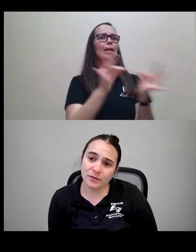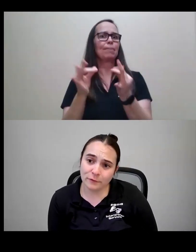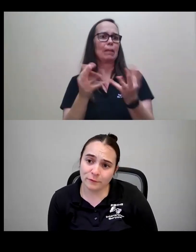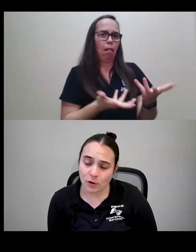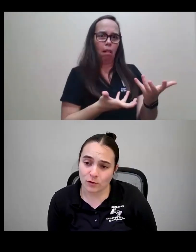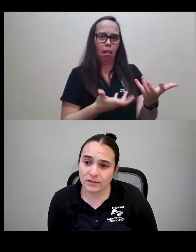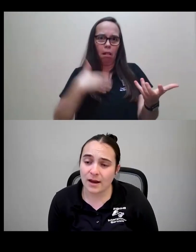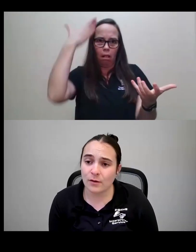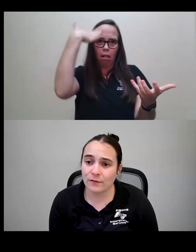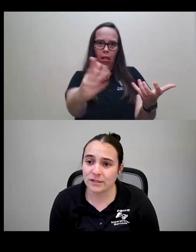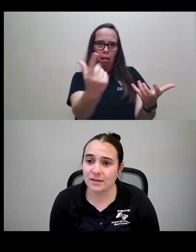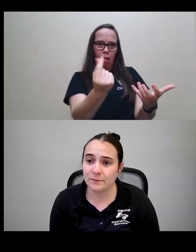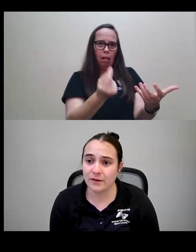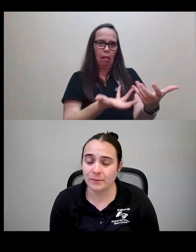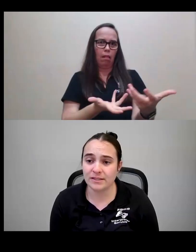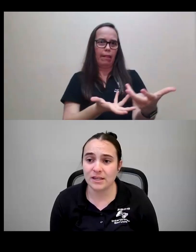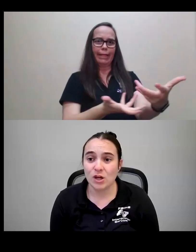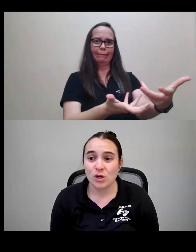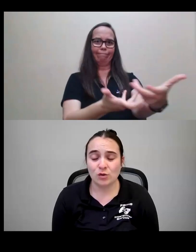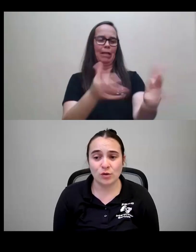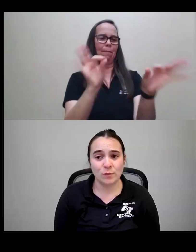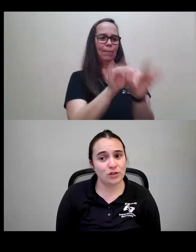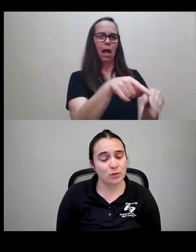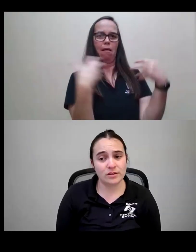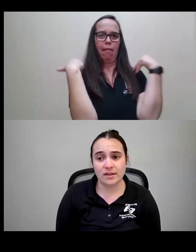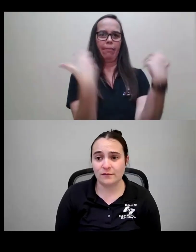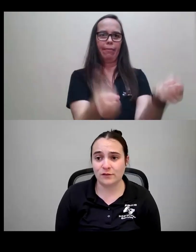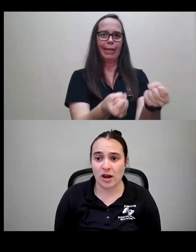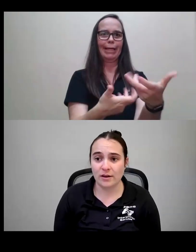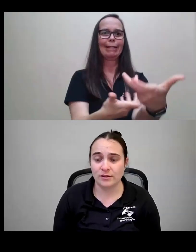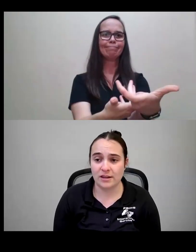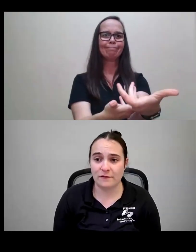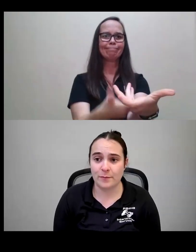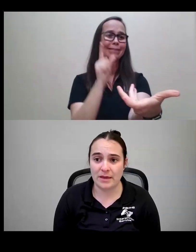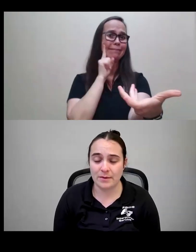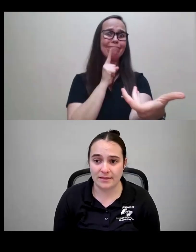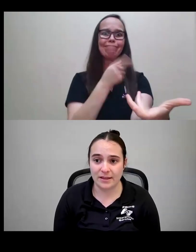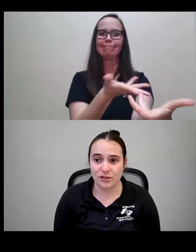it's not their fault. However, some families don't know what to do with a deaf child, a deaf baby.